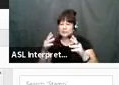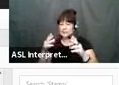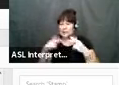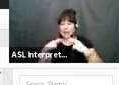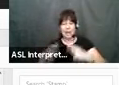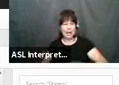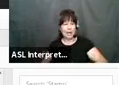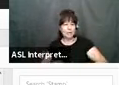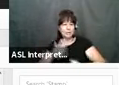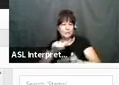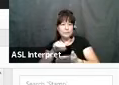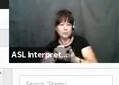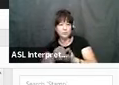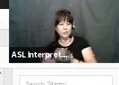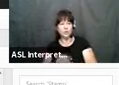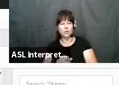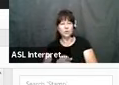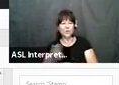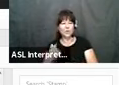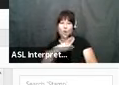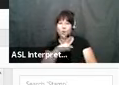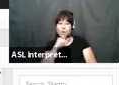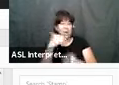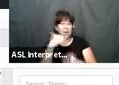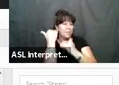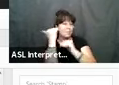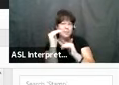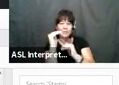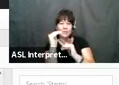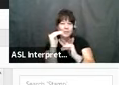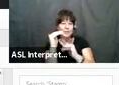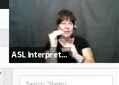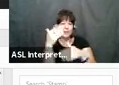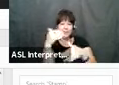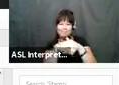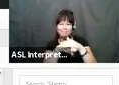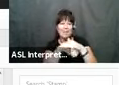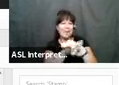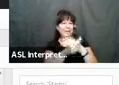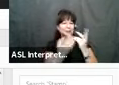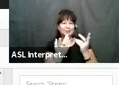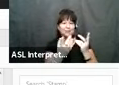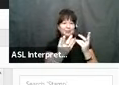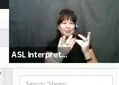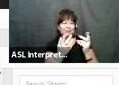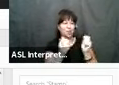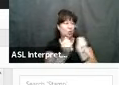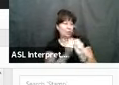laboratory, so we are not limited by laboratory testing or turnaround times.